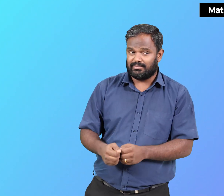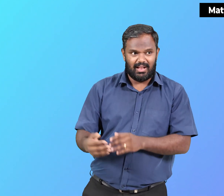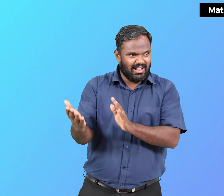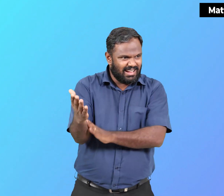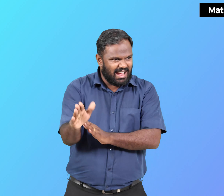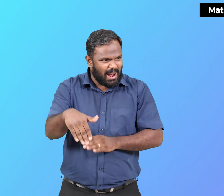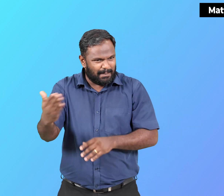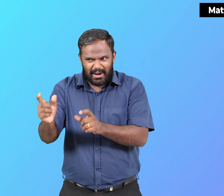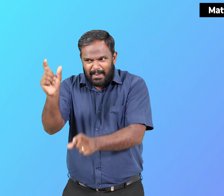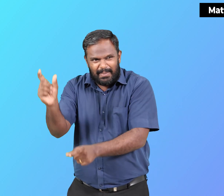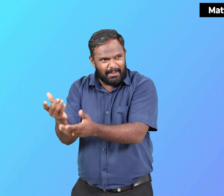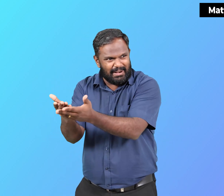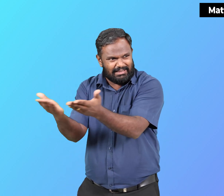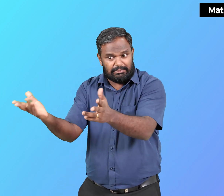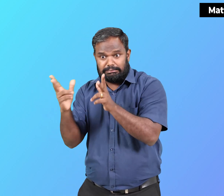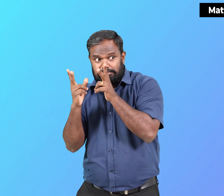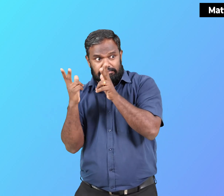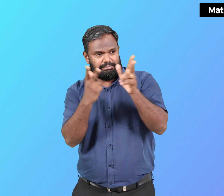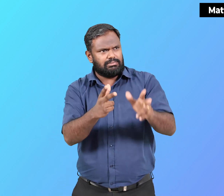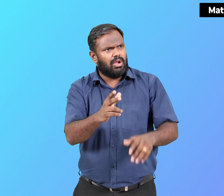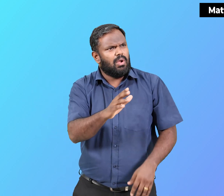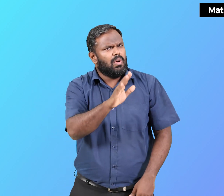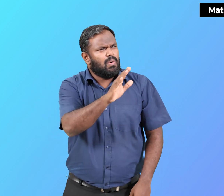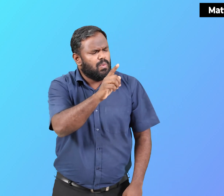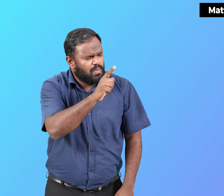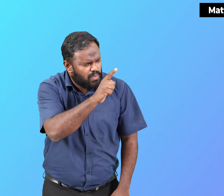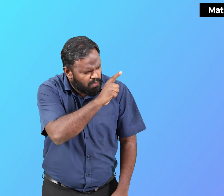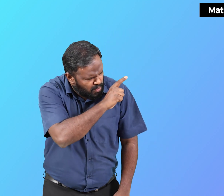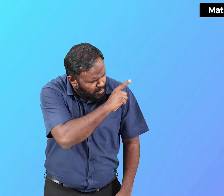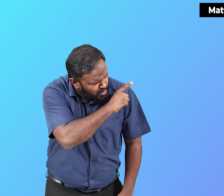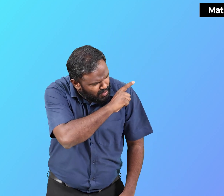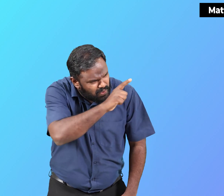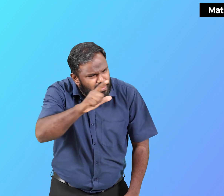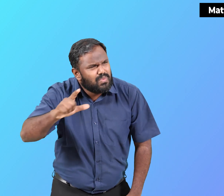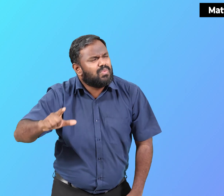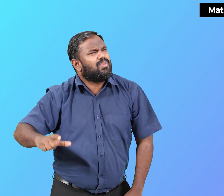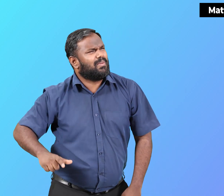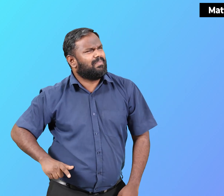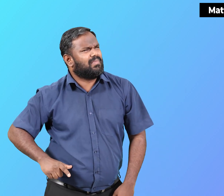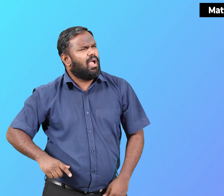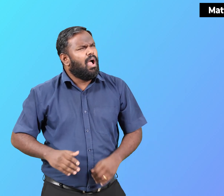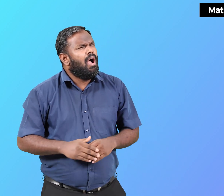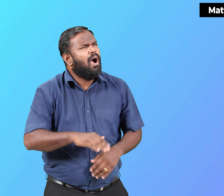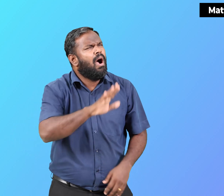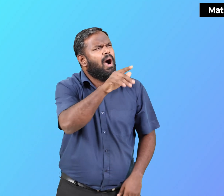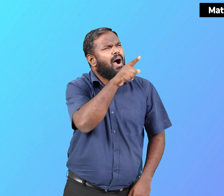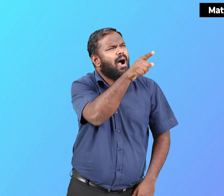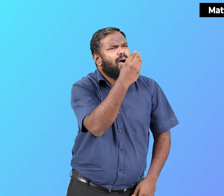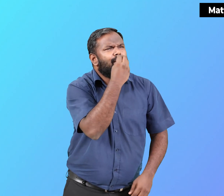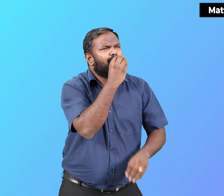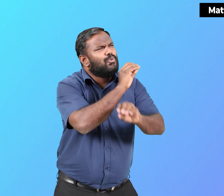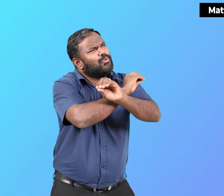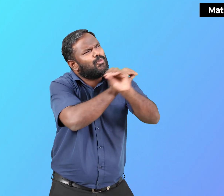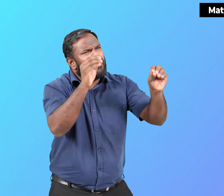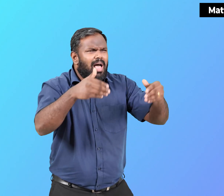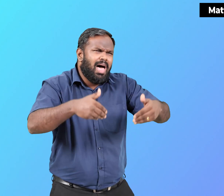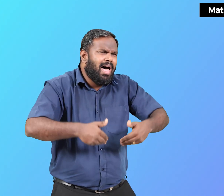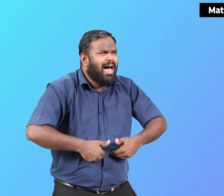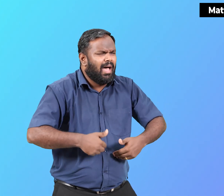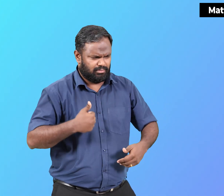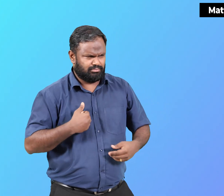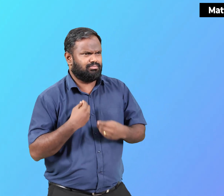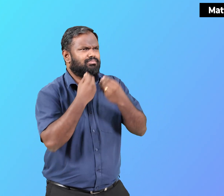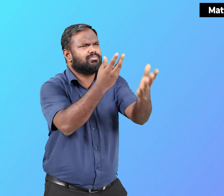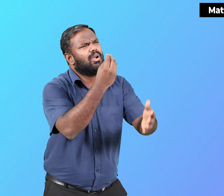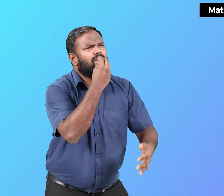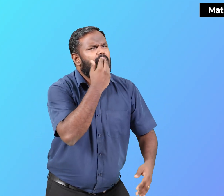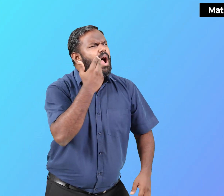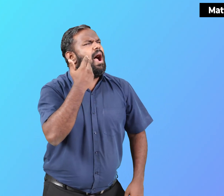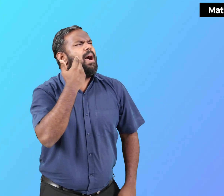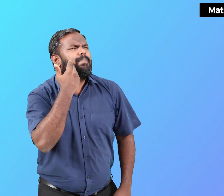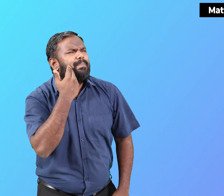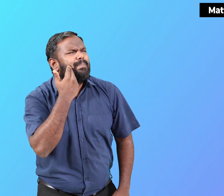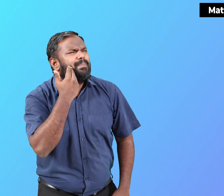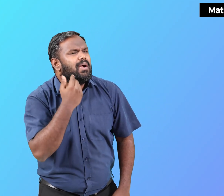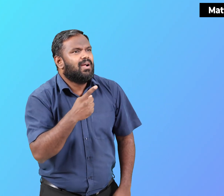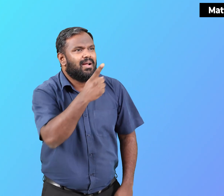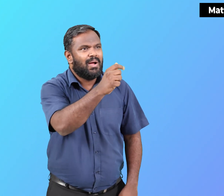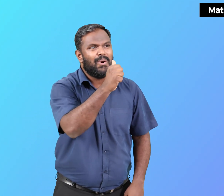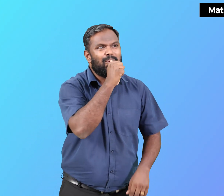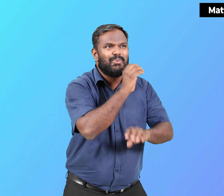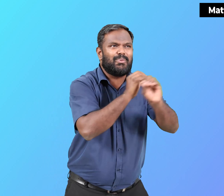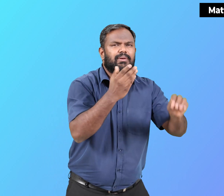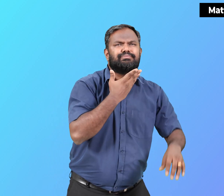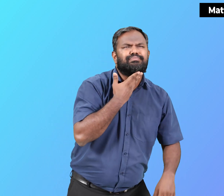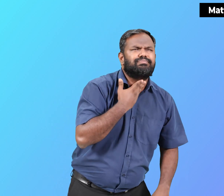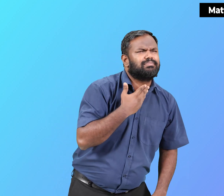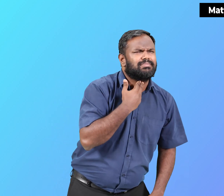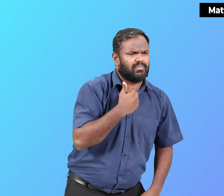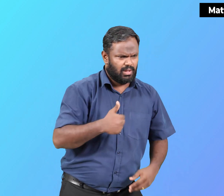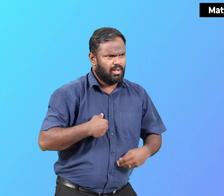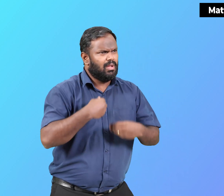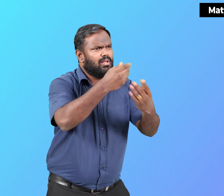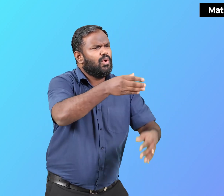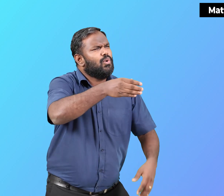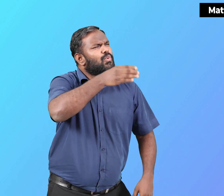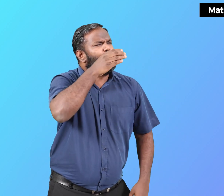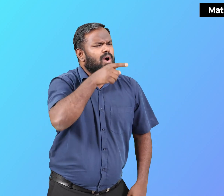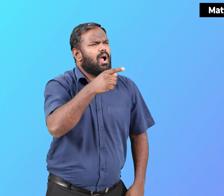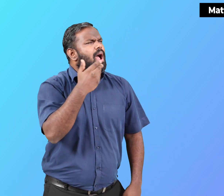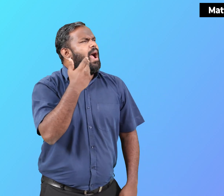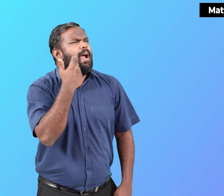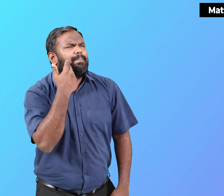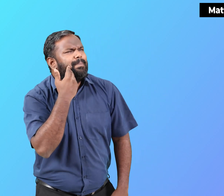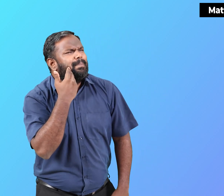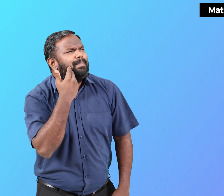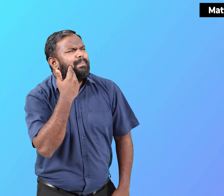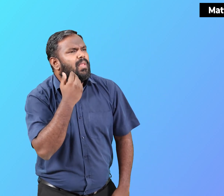“Then the godly people will answer, ‘Lord, when did we see you hungry and give you food? When did we see you thirsty and give you something to drink?